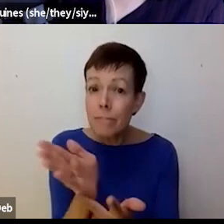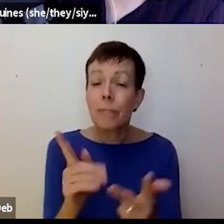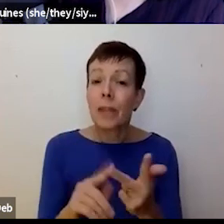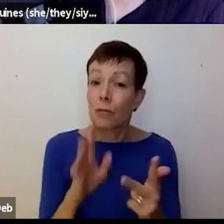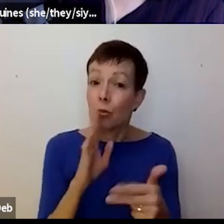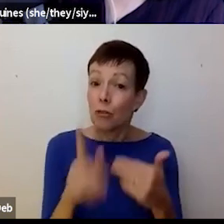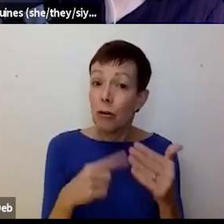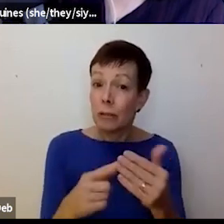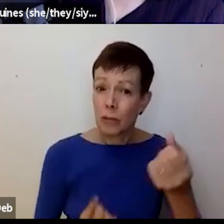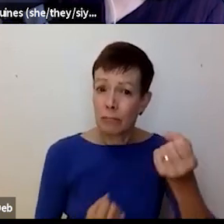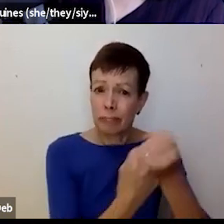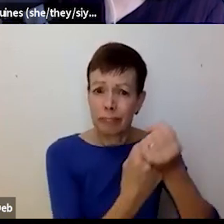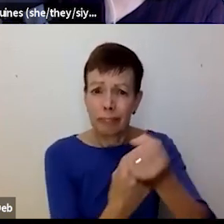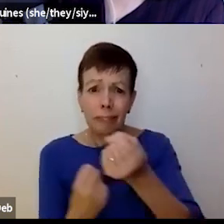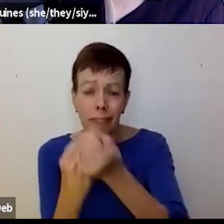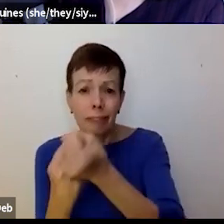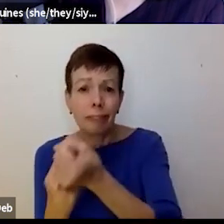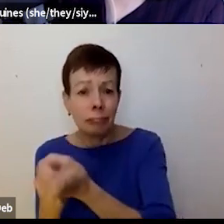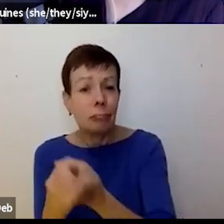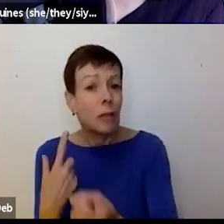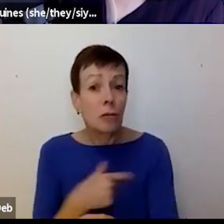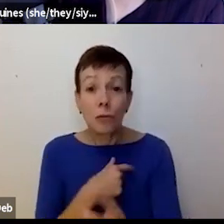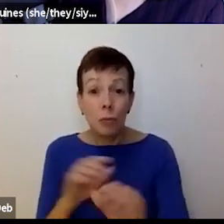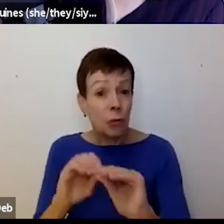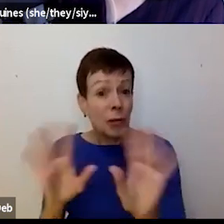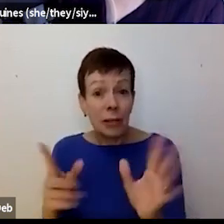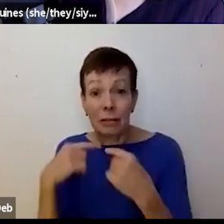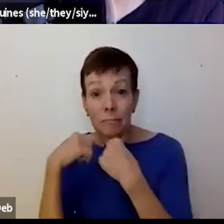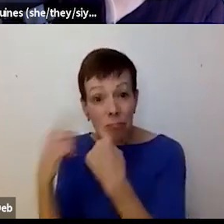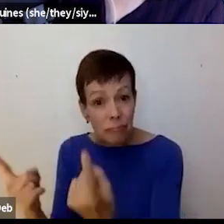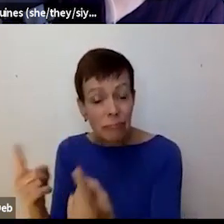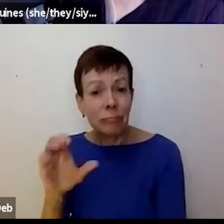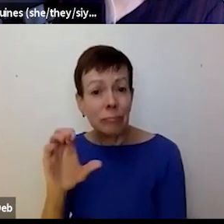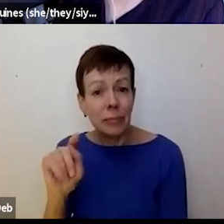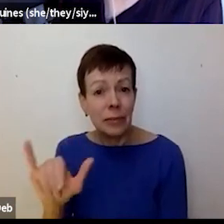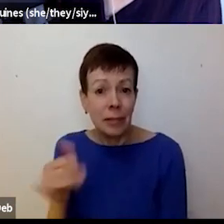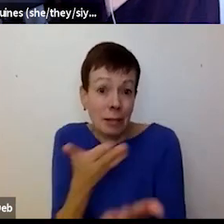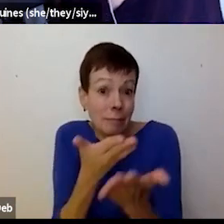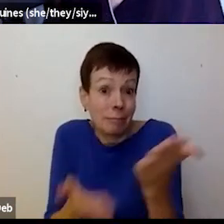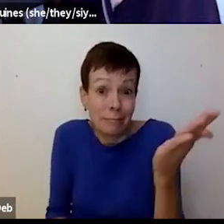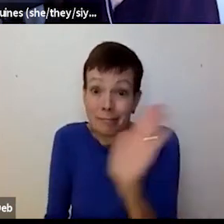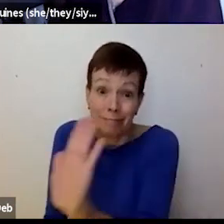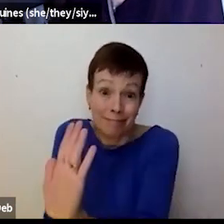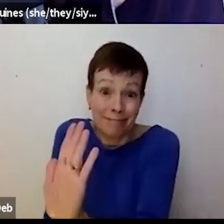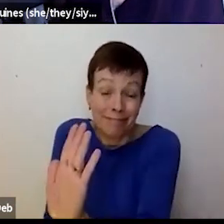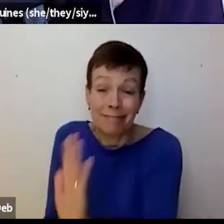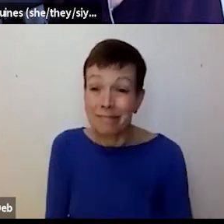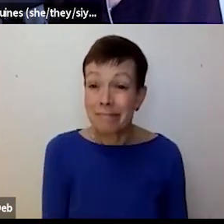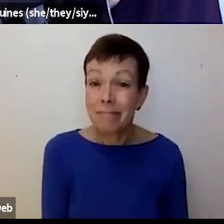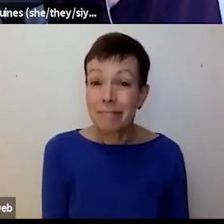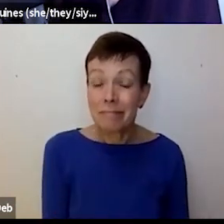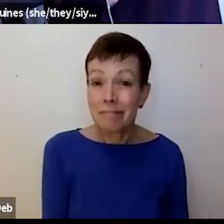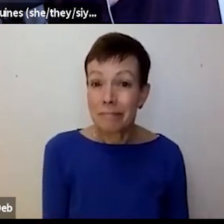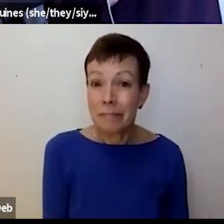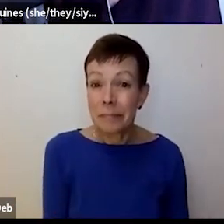And so we put that up front to the funders, and we said we are going. This is not just a rhetoric;